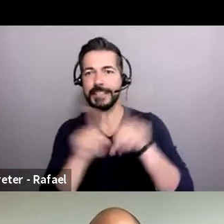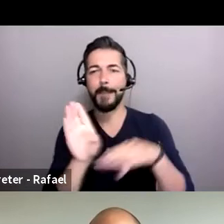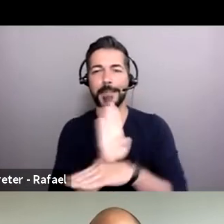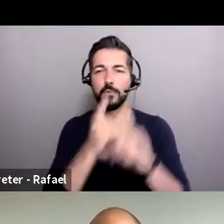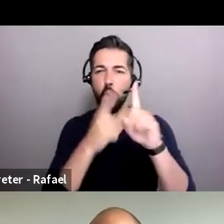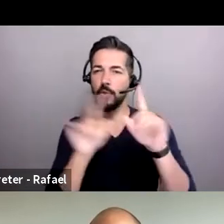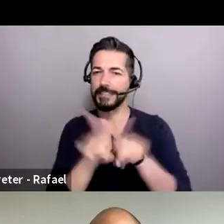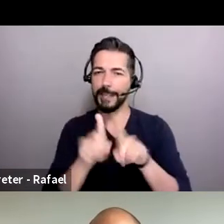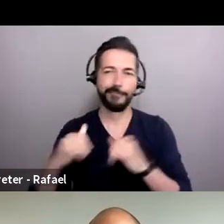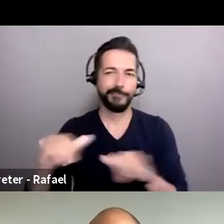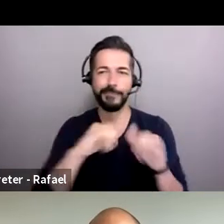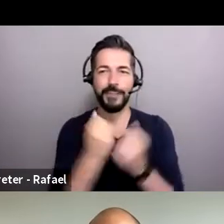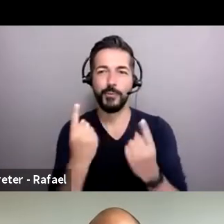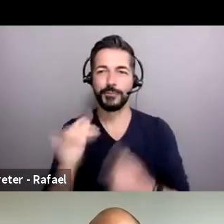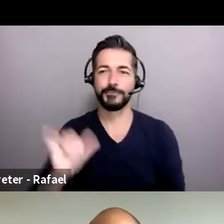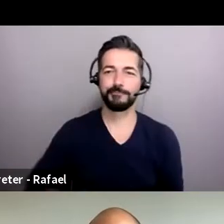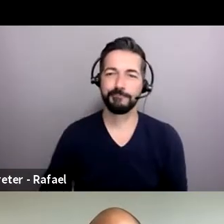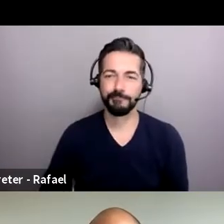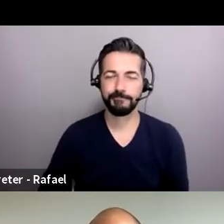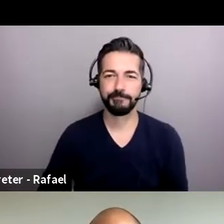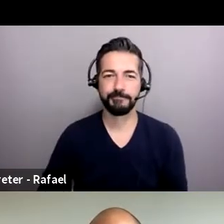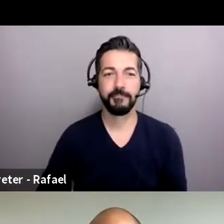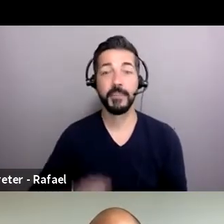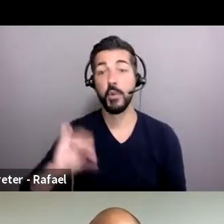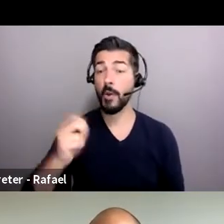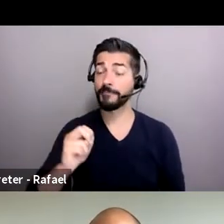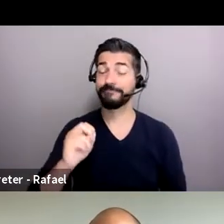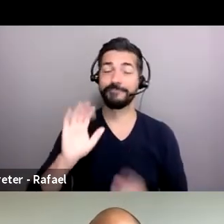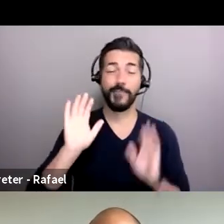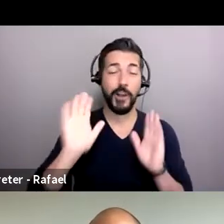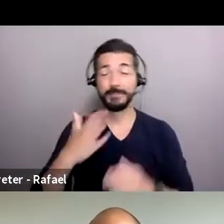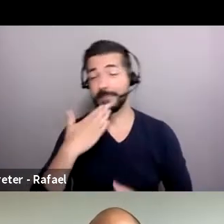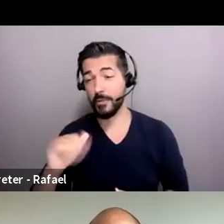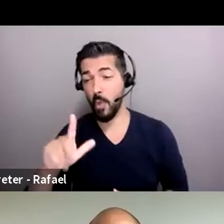Awesome. Thanks, Laura. Now I'd like this to be a little bit conversational, so I'm